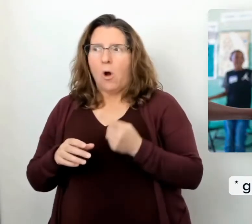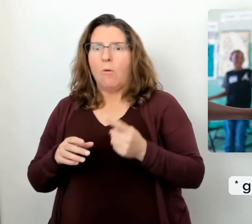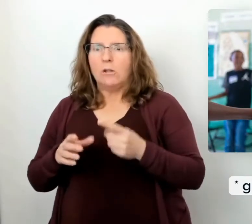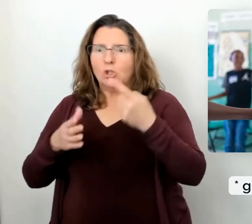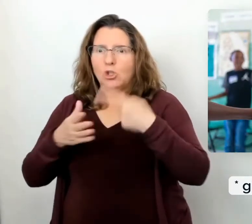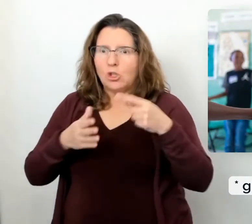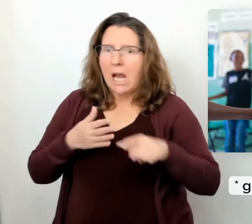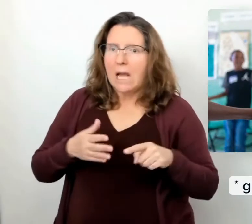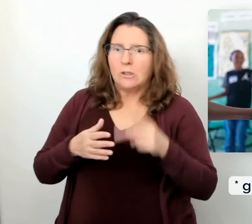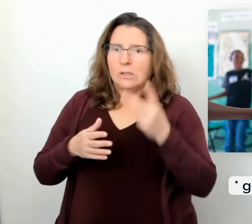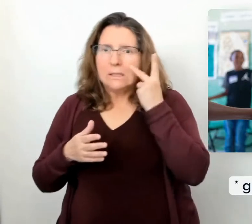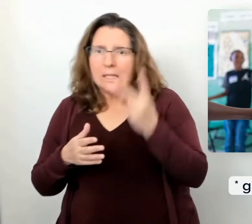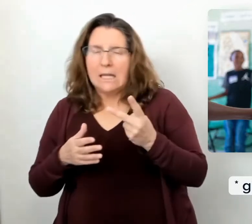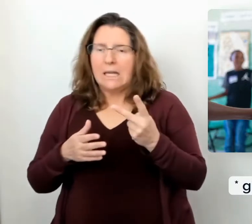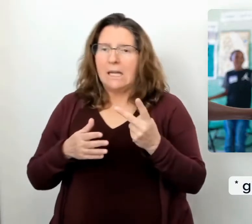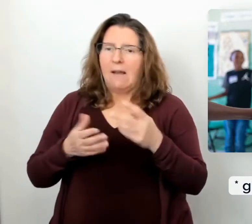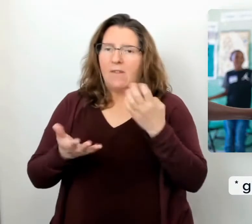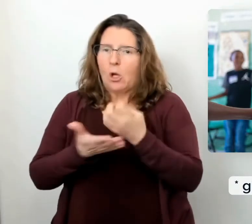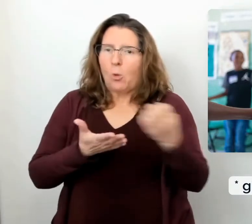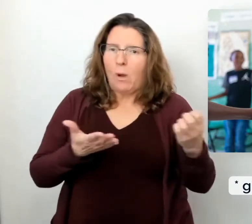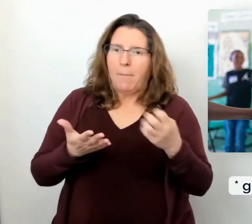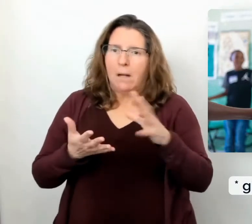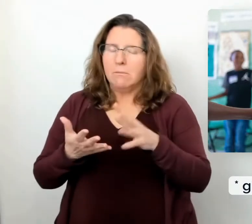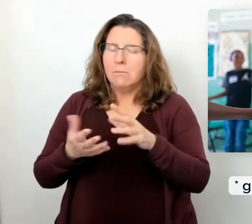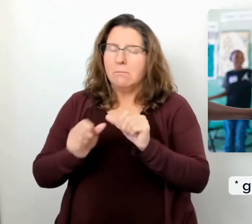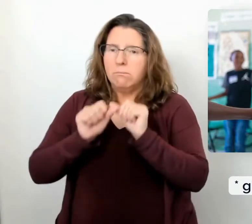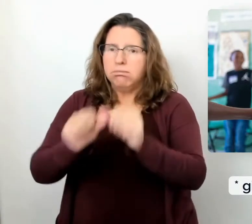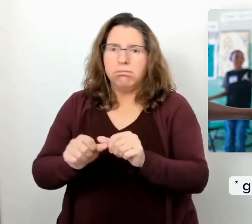They would take it upon themselves to check all the equipment to make sure it was in good working order.